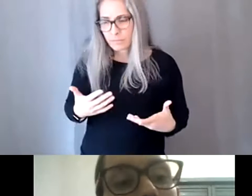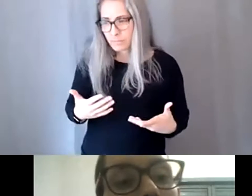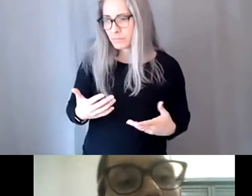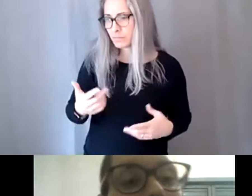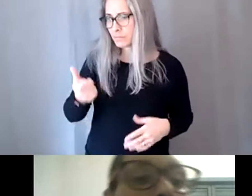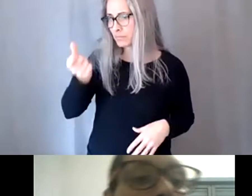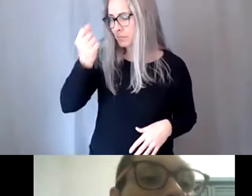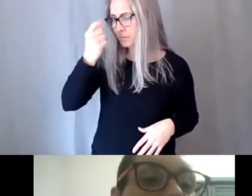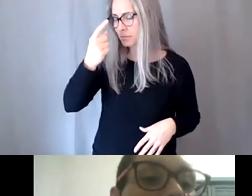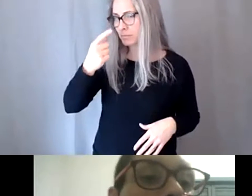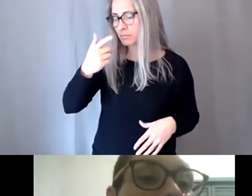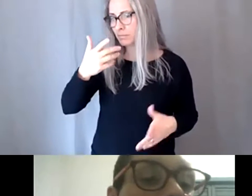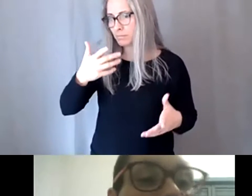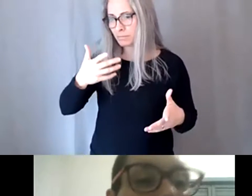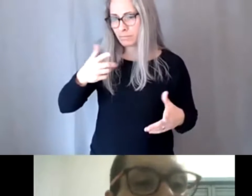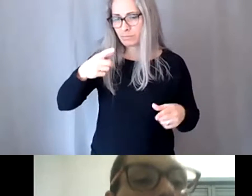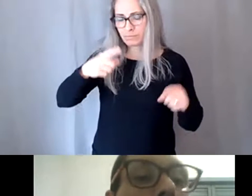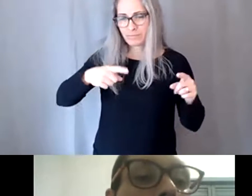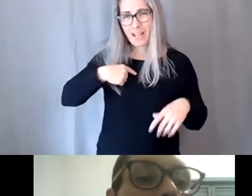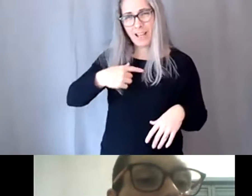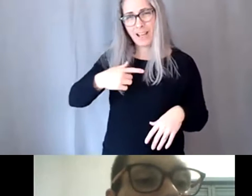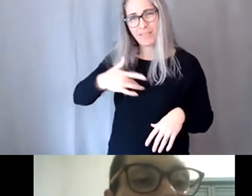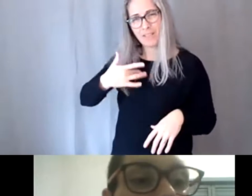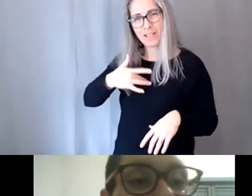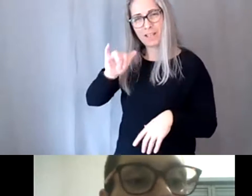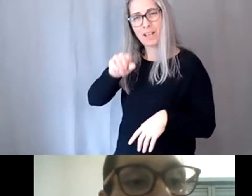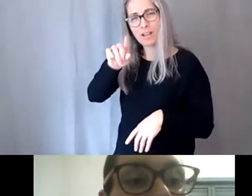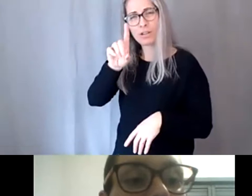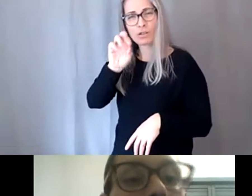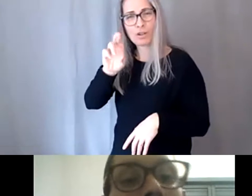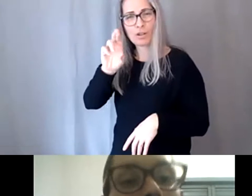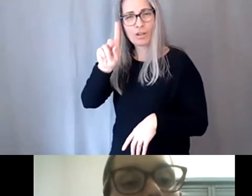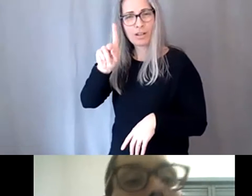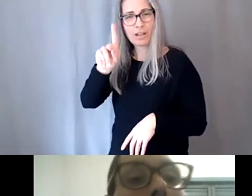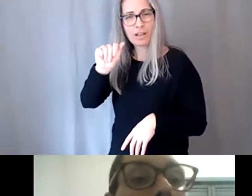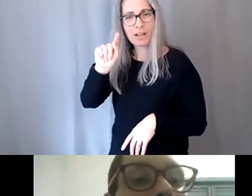problem that professor Katzman tried to show us today that these